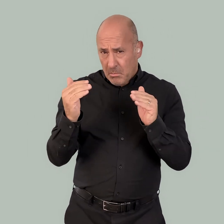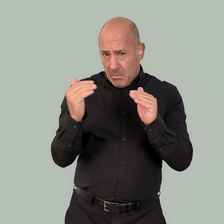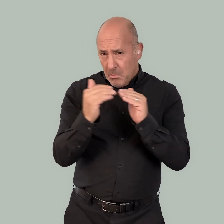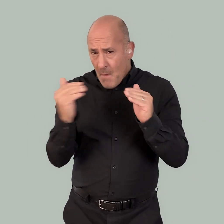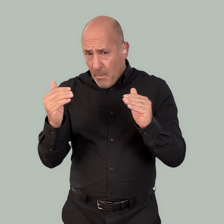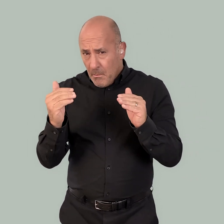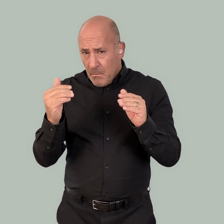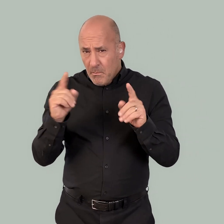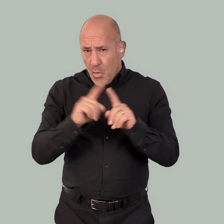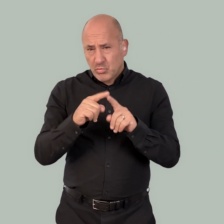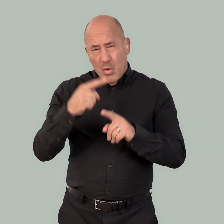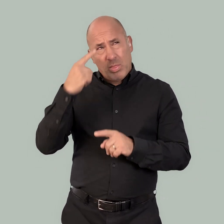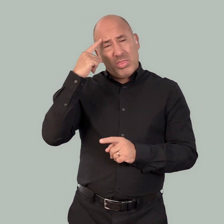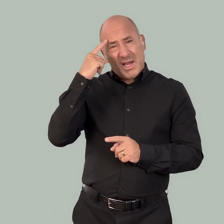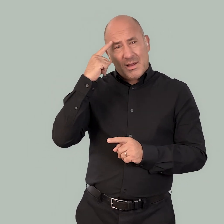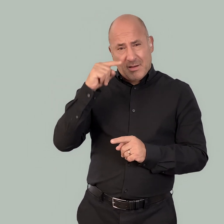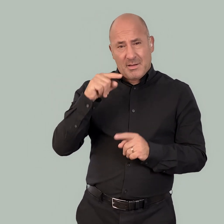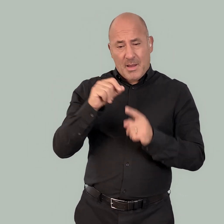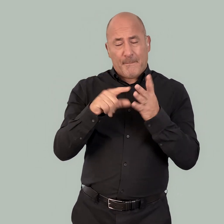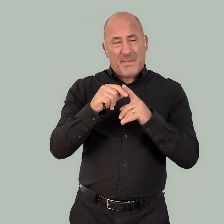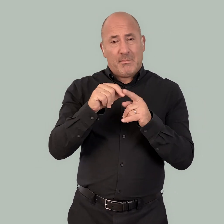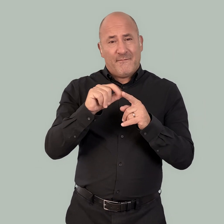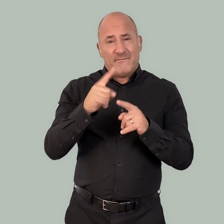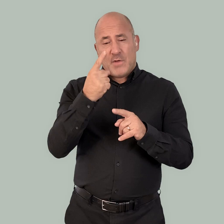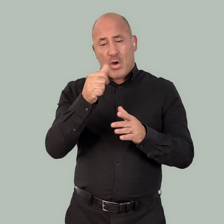taking account of changes in society